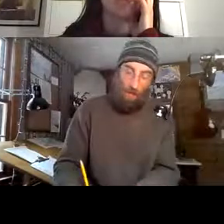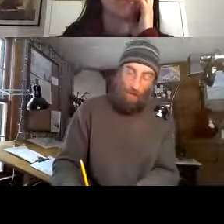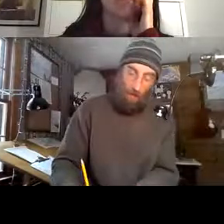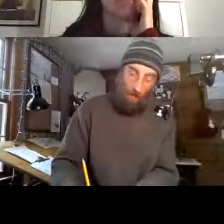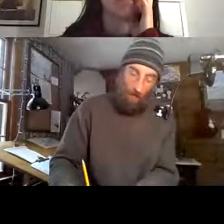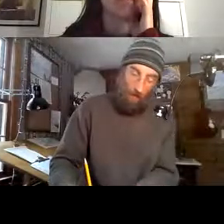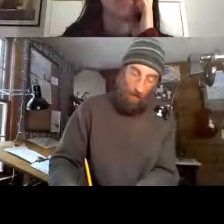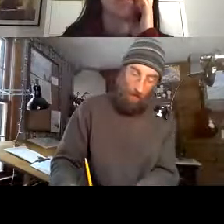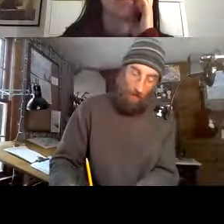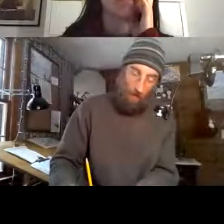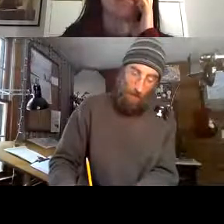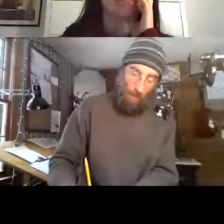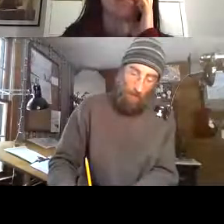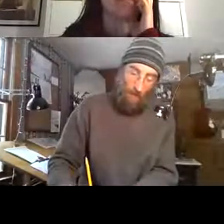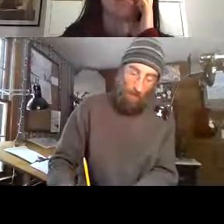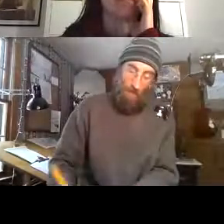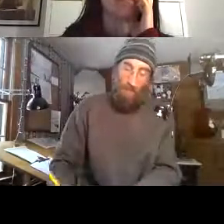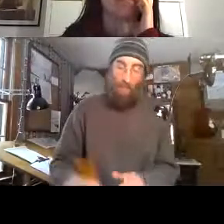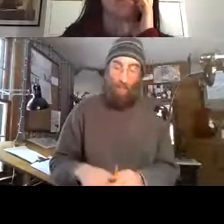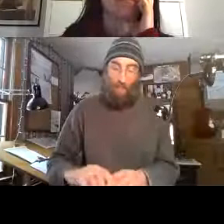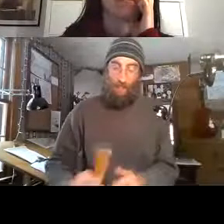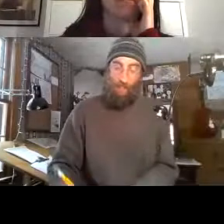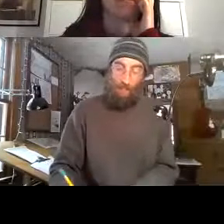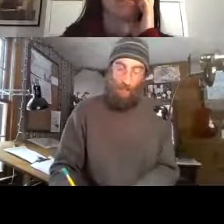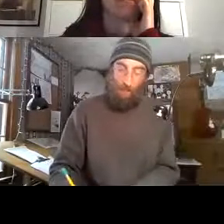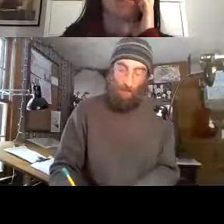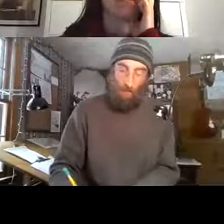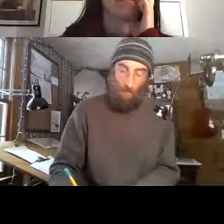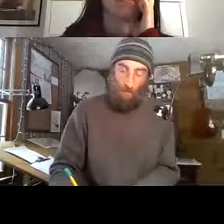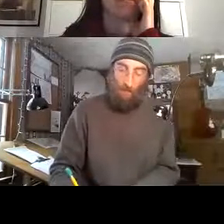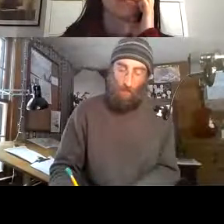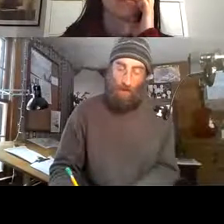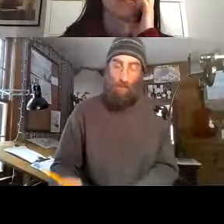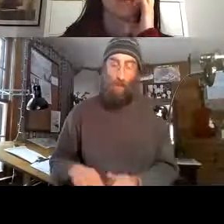I'll keep it super simple, and just let them be stick figures with triangle